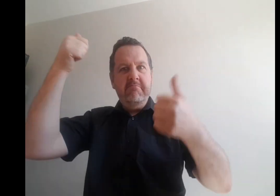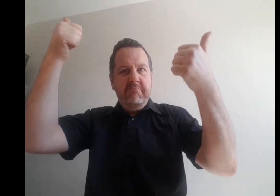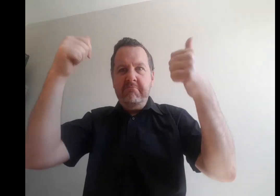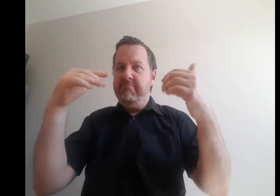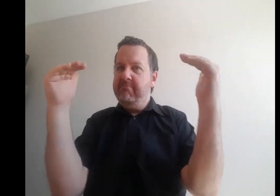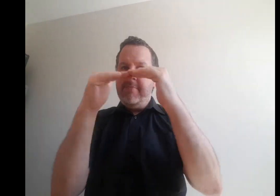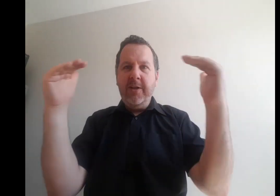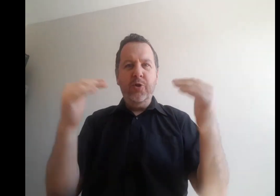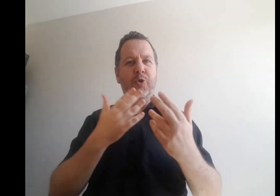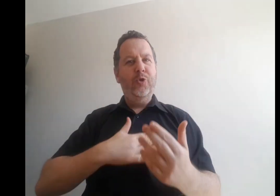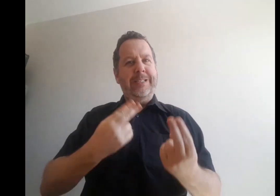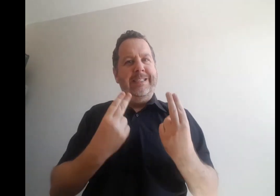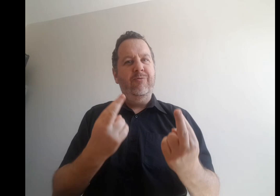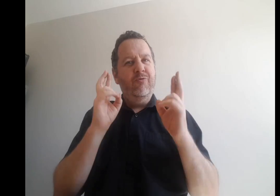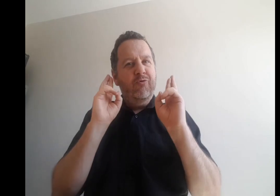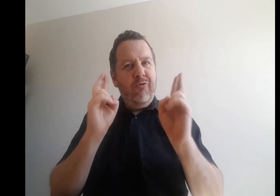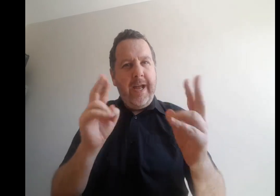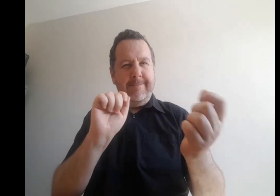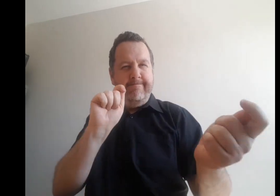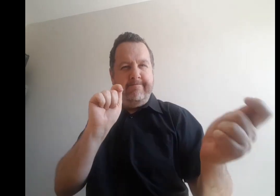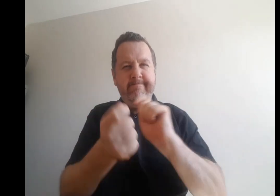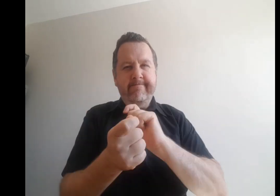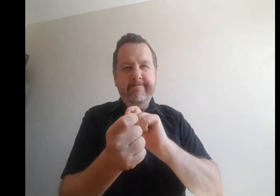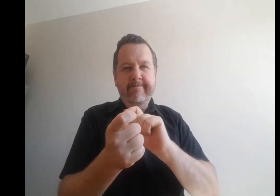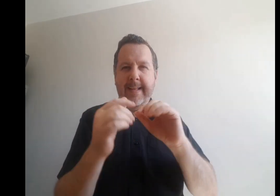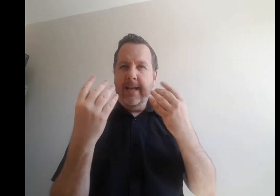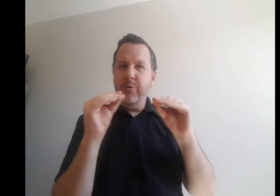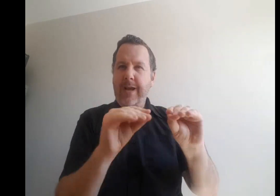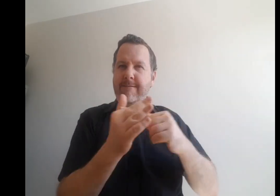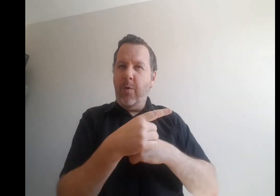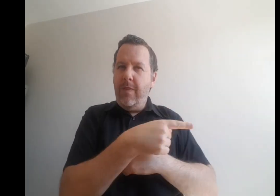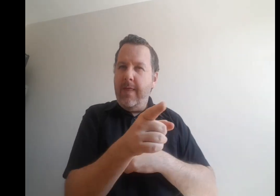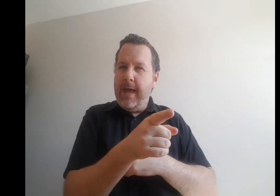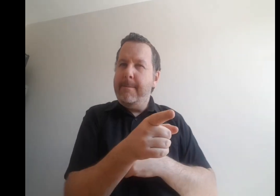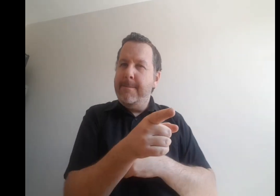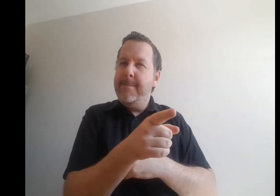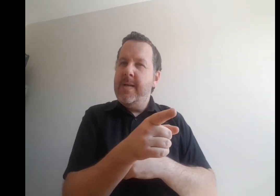and that all that they needed was the right method of education.